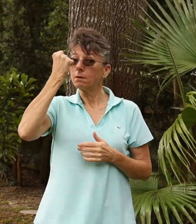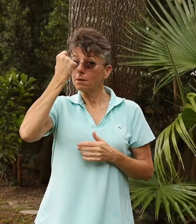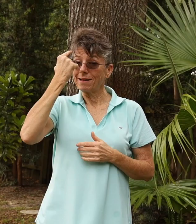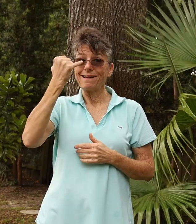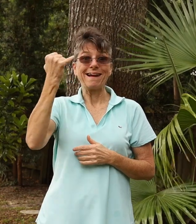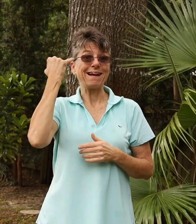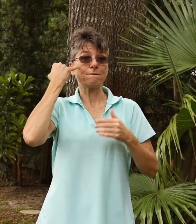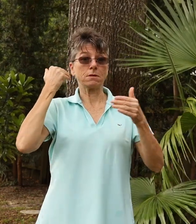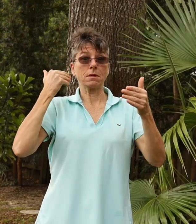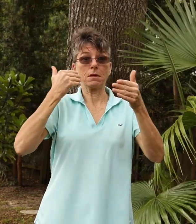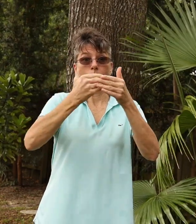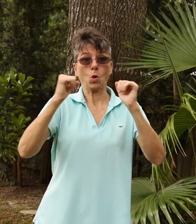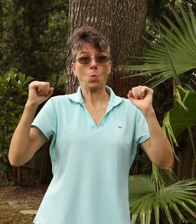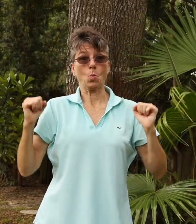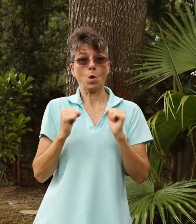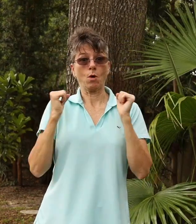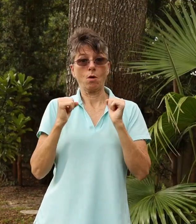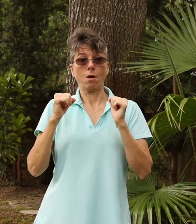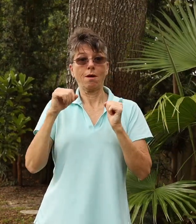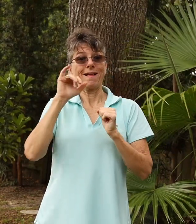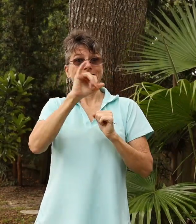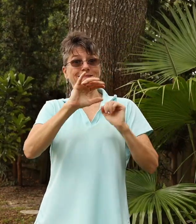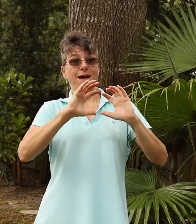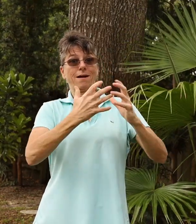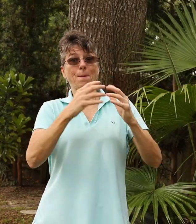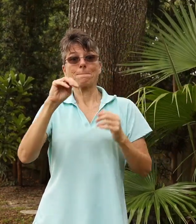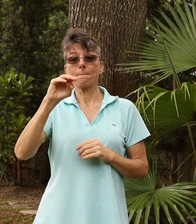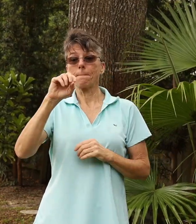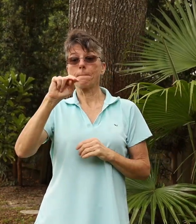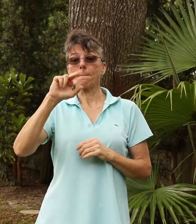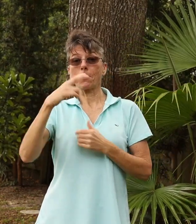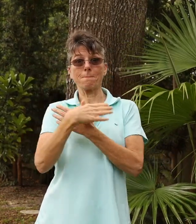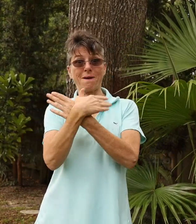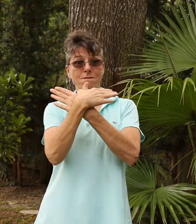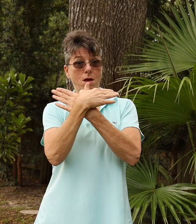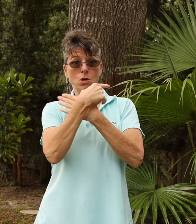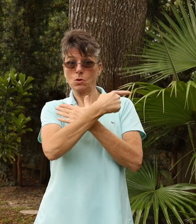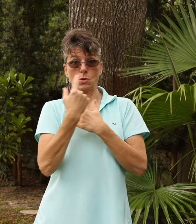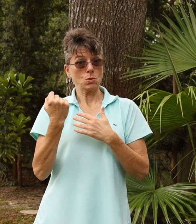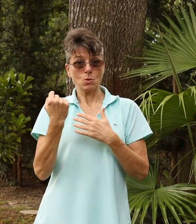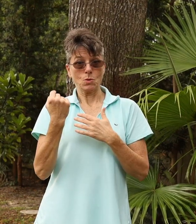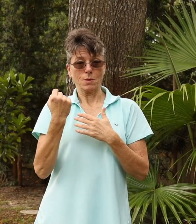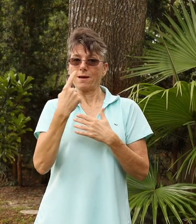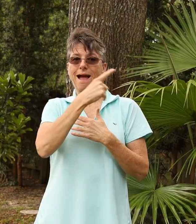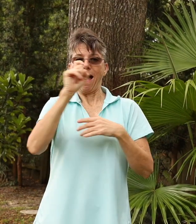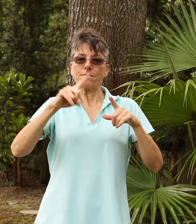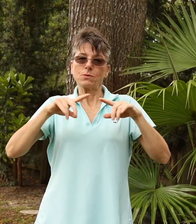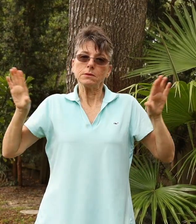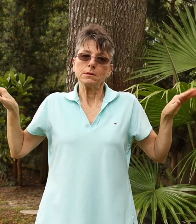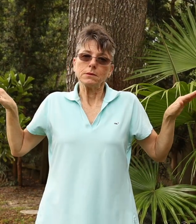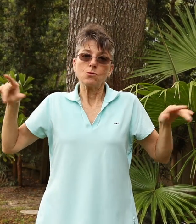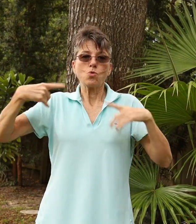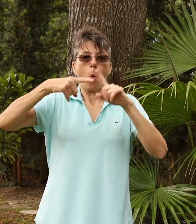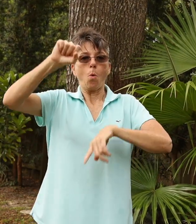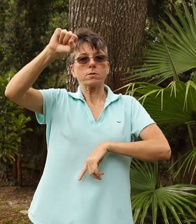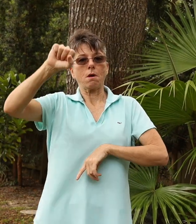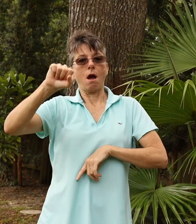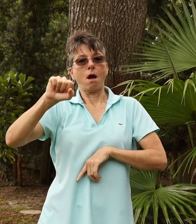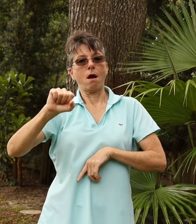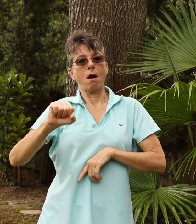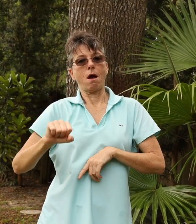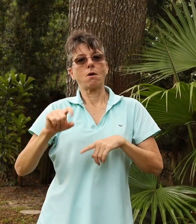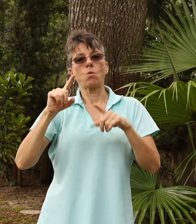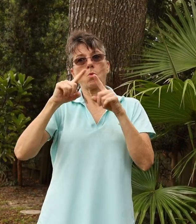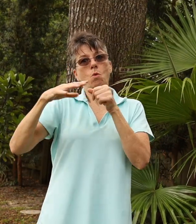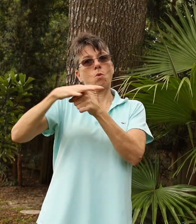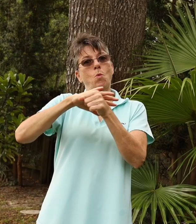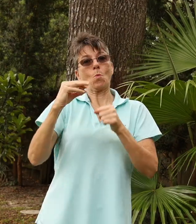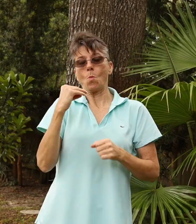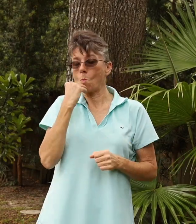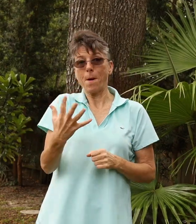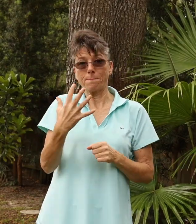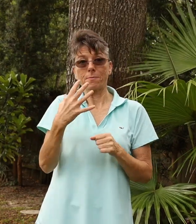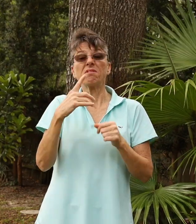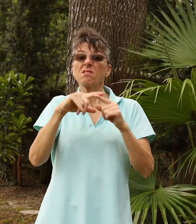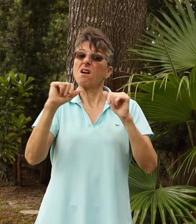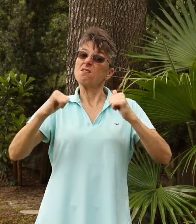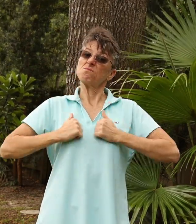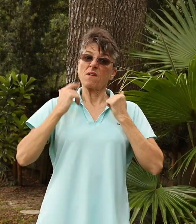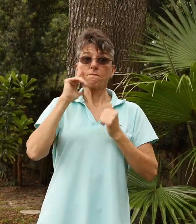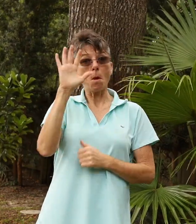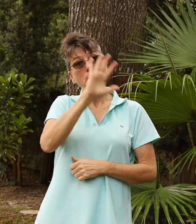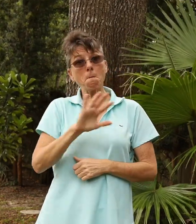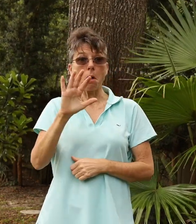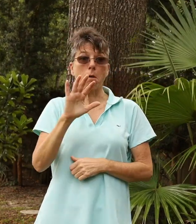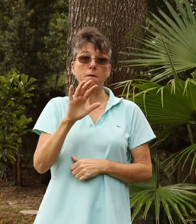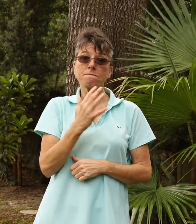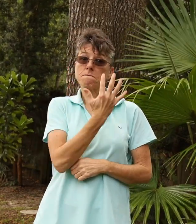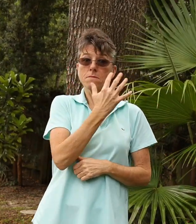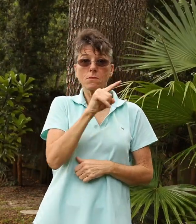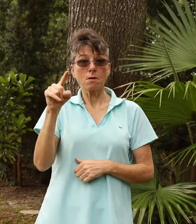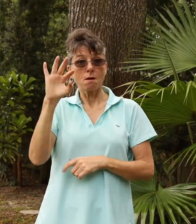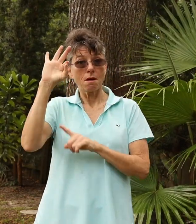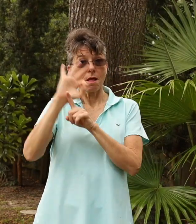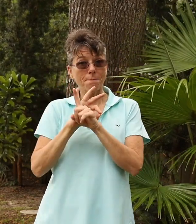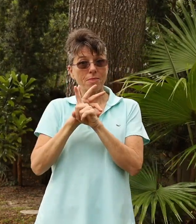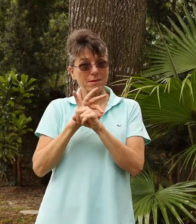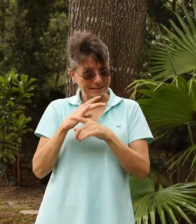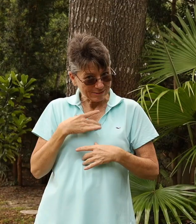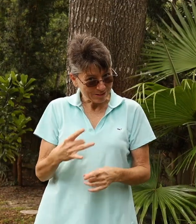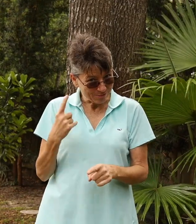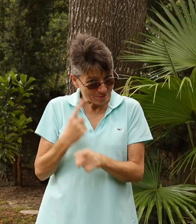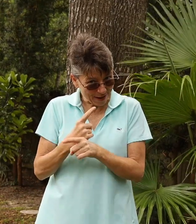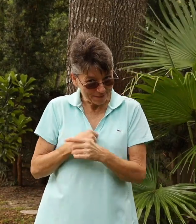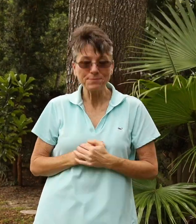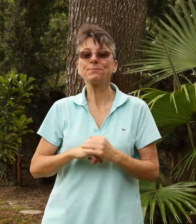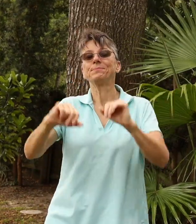However, butterflies will live as long as 5-9 months during the winter months when they migrate south for warmer climate. Interesting, right?